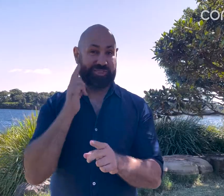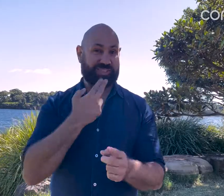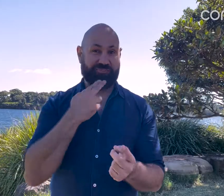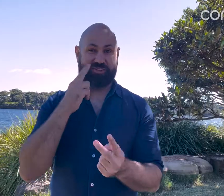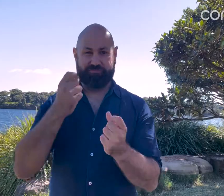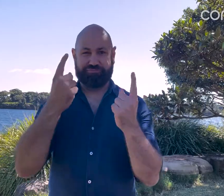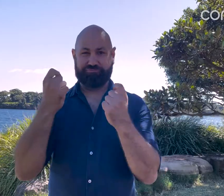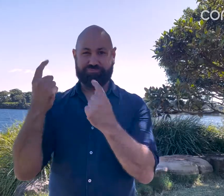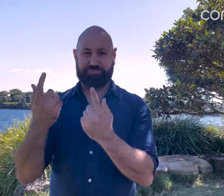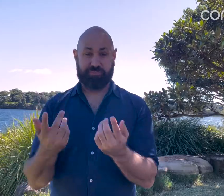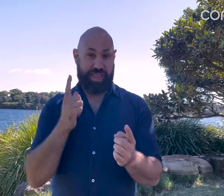just like Deaf people understand each other better.